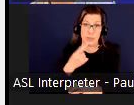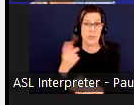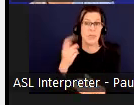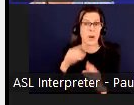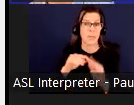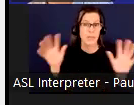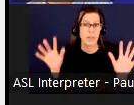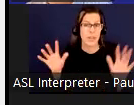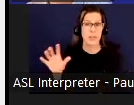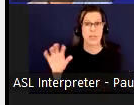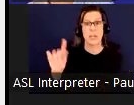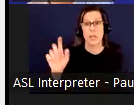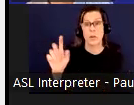OK. Thank you for that.